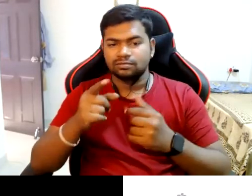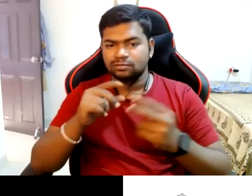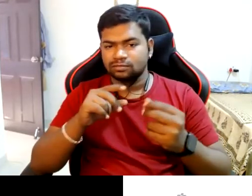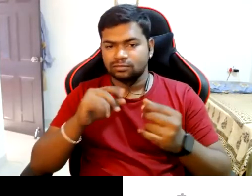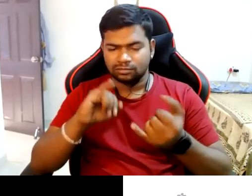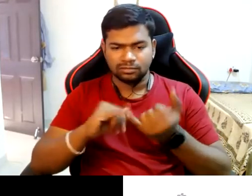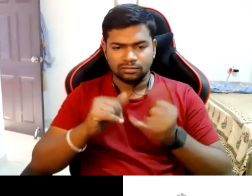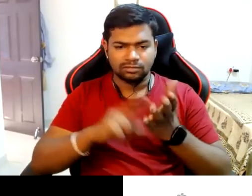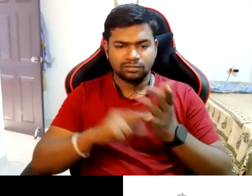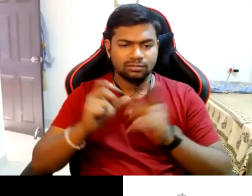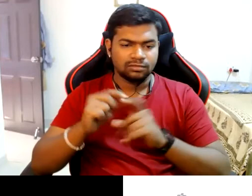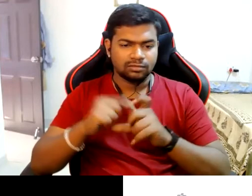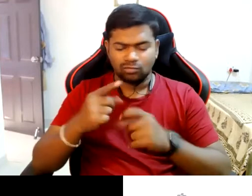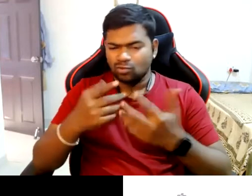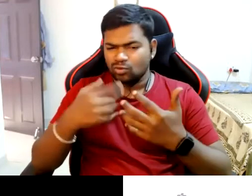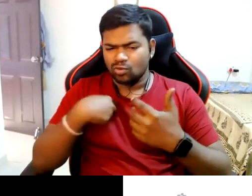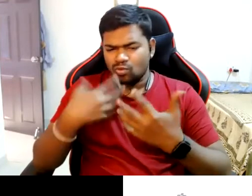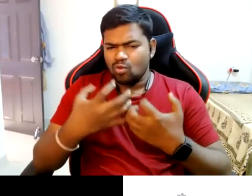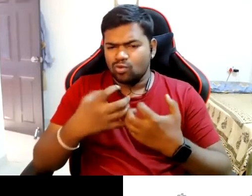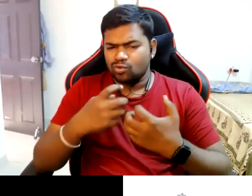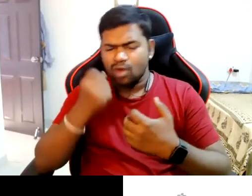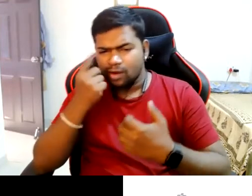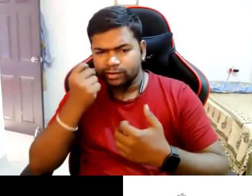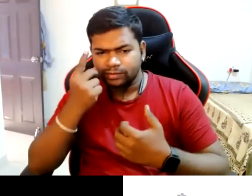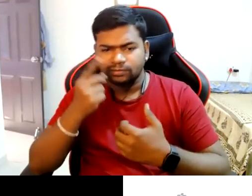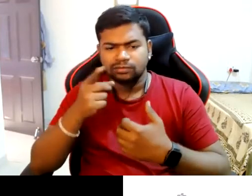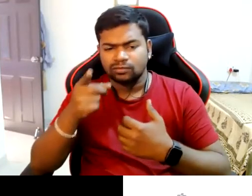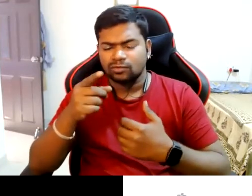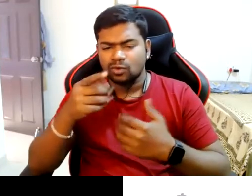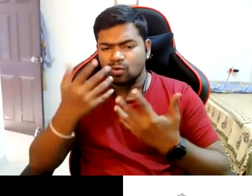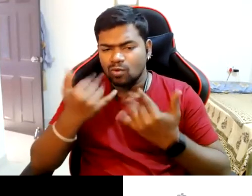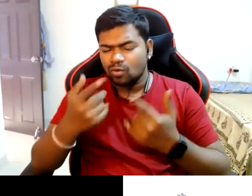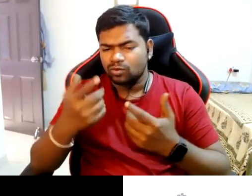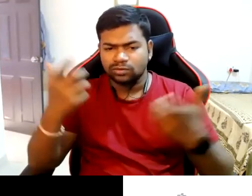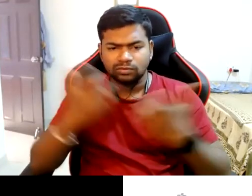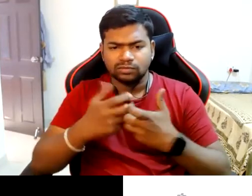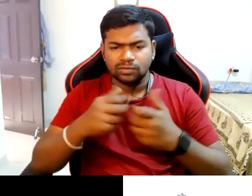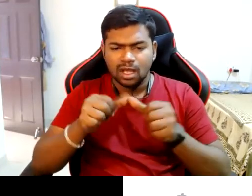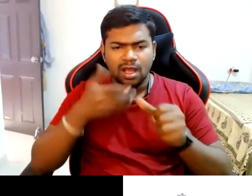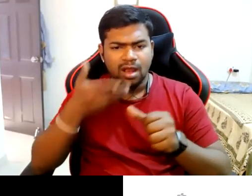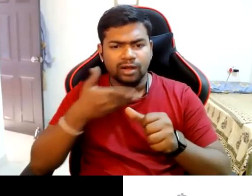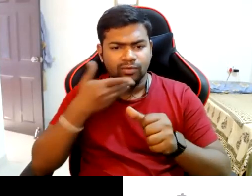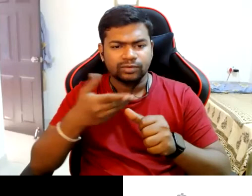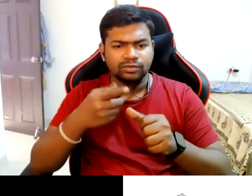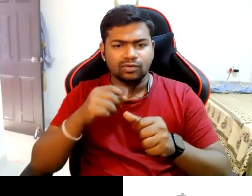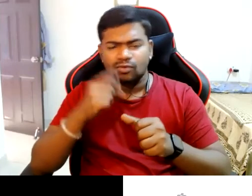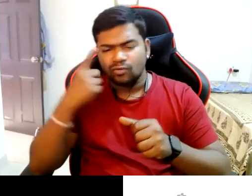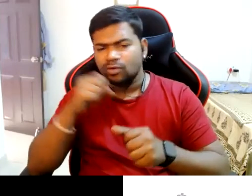I just want to understand like. What would be your advice to the young generation coming